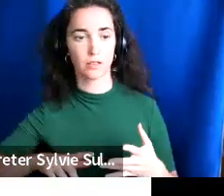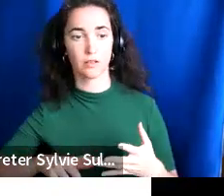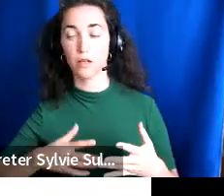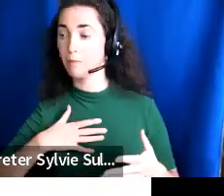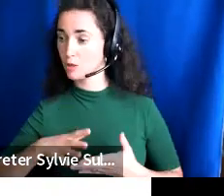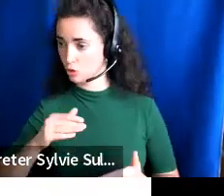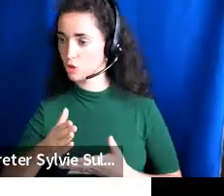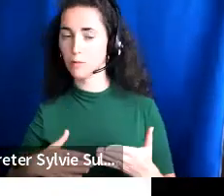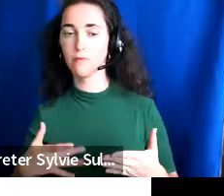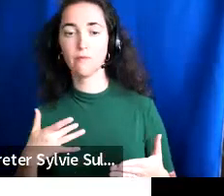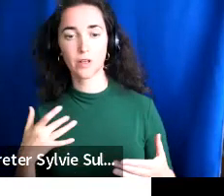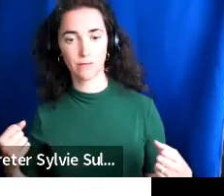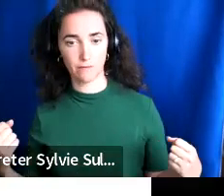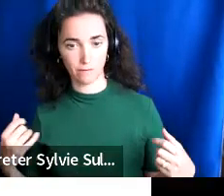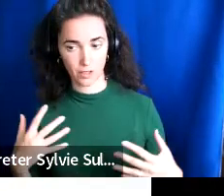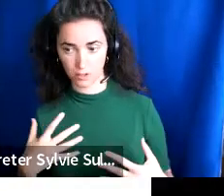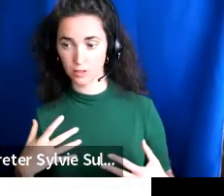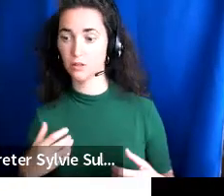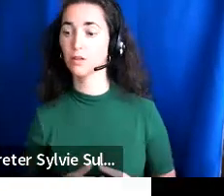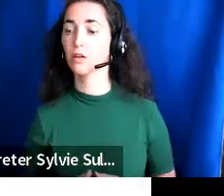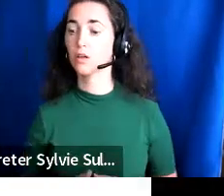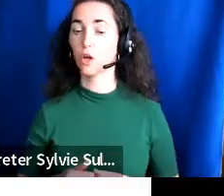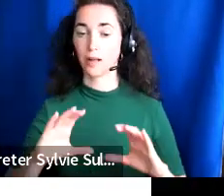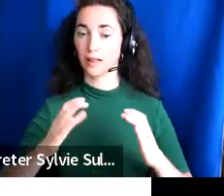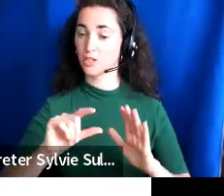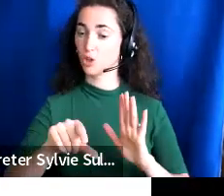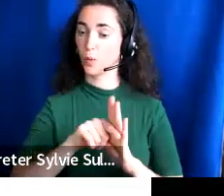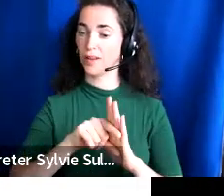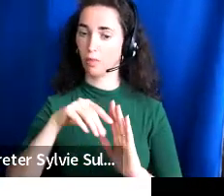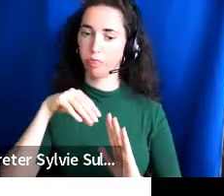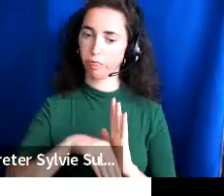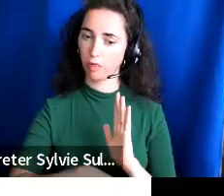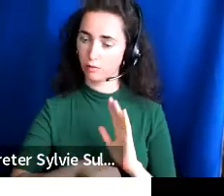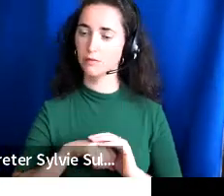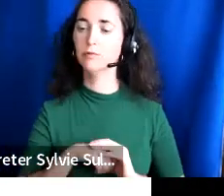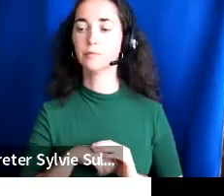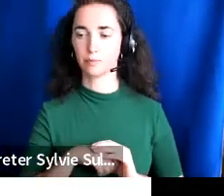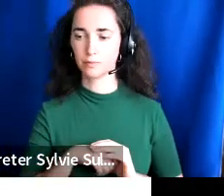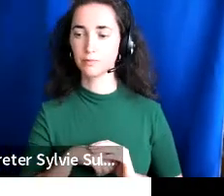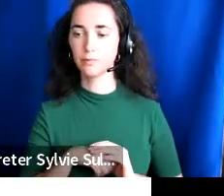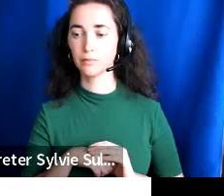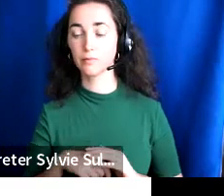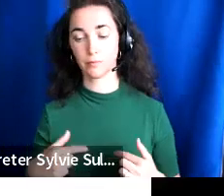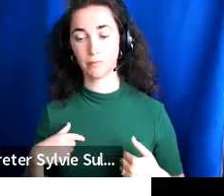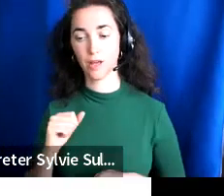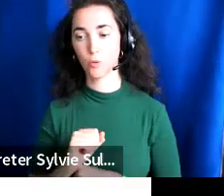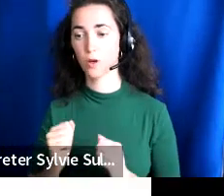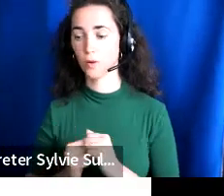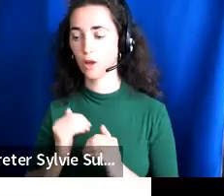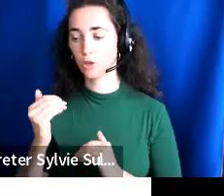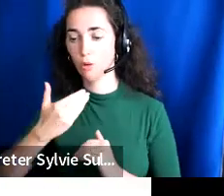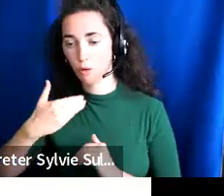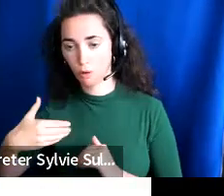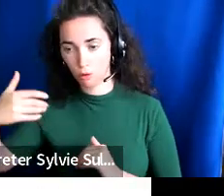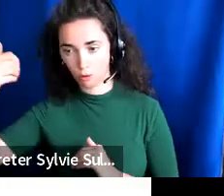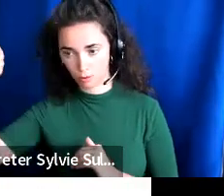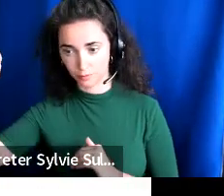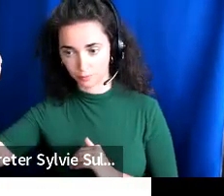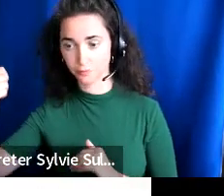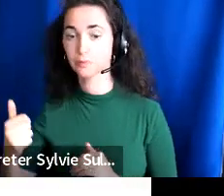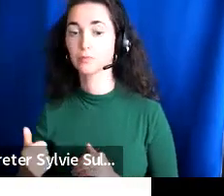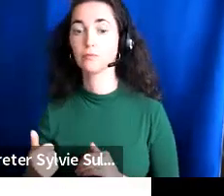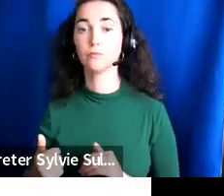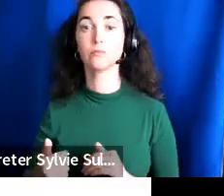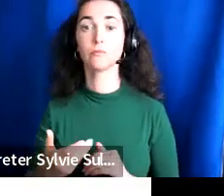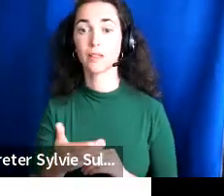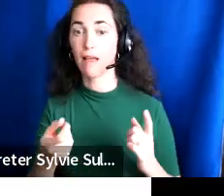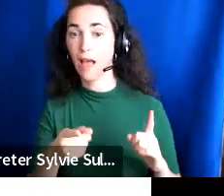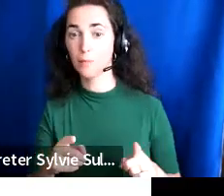Their class performance went down, and then, because I were then earlier, was going on in nursing homes, was heartbreaking.